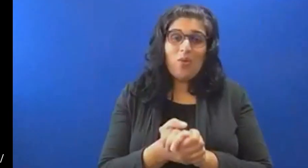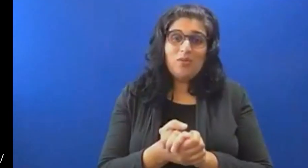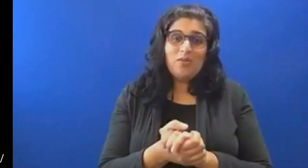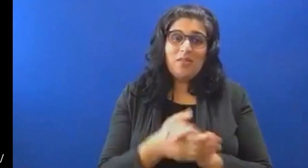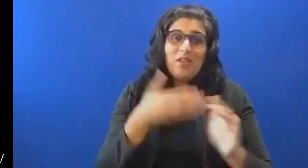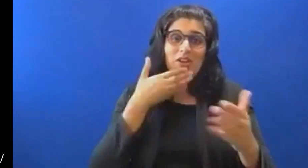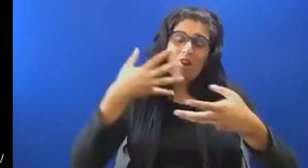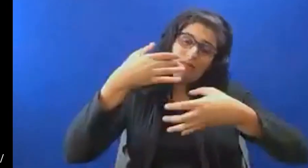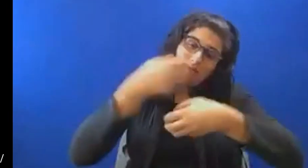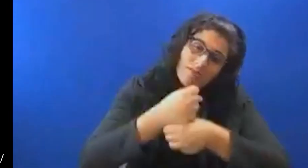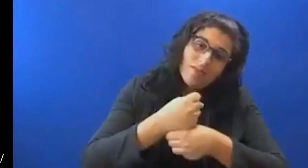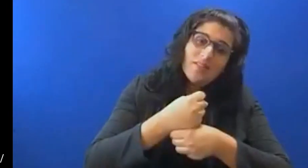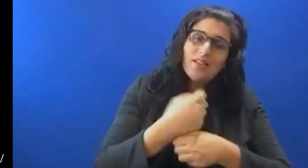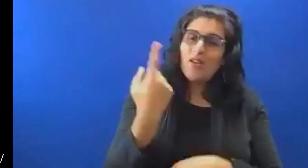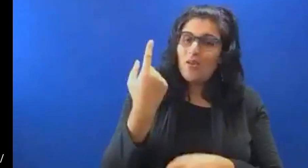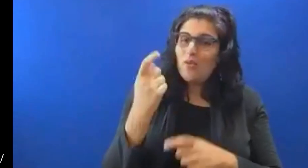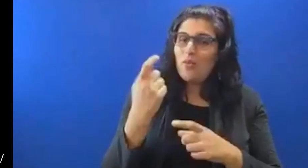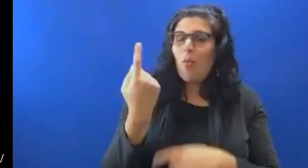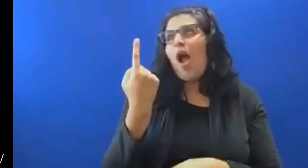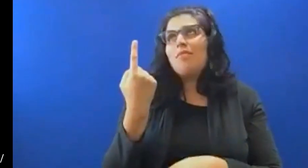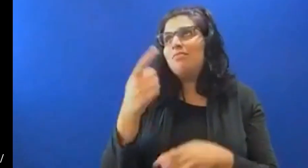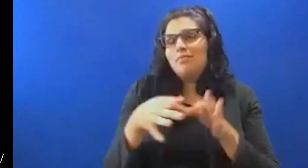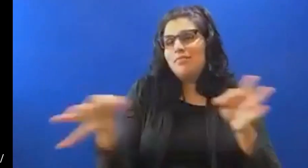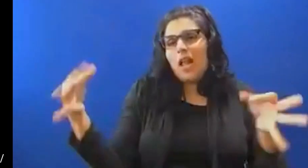If there's one sentence that could summarize what we just talked about.